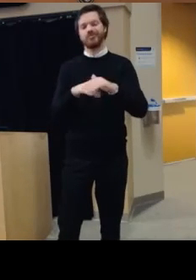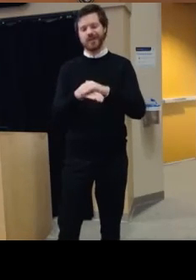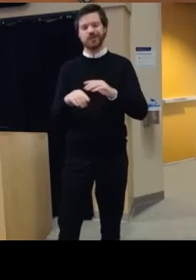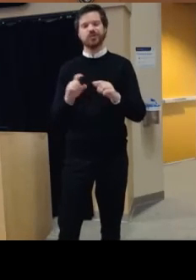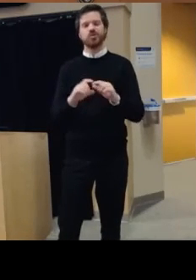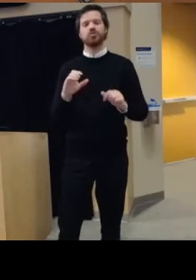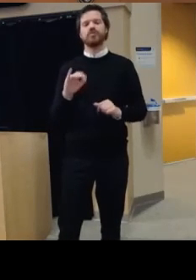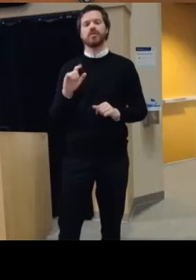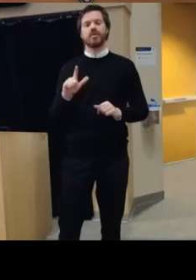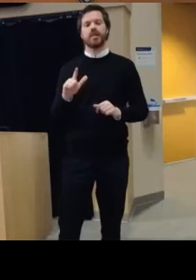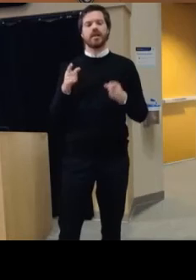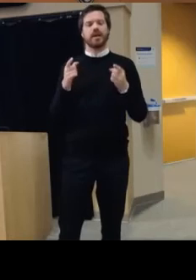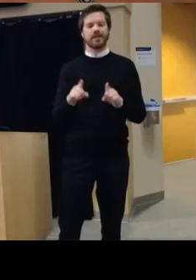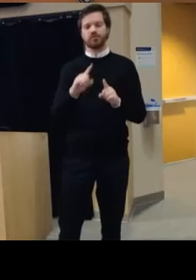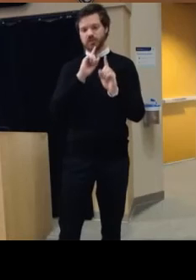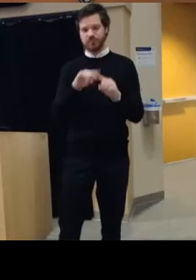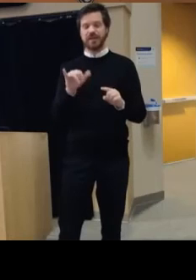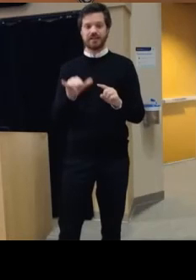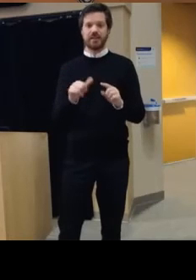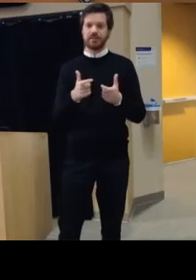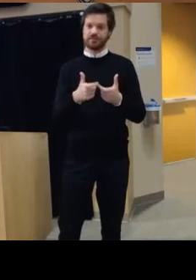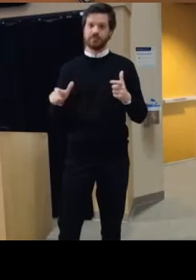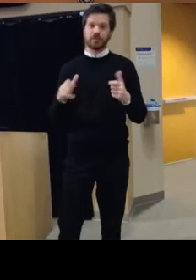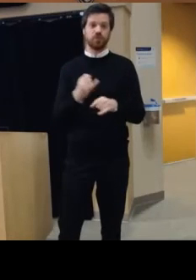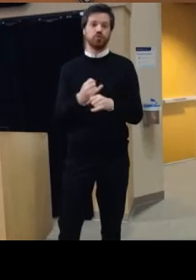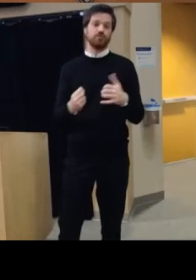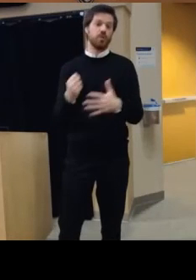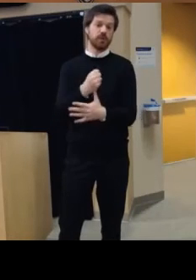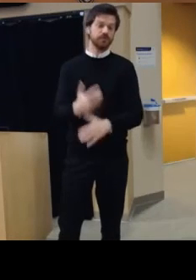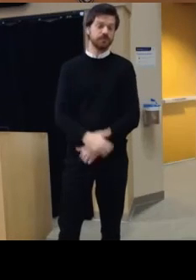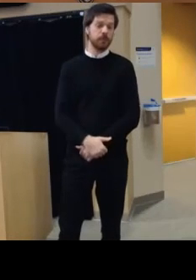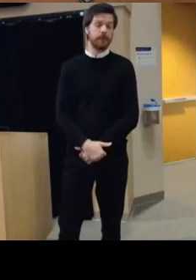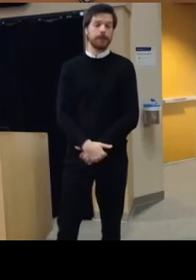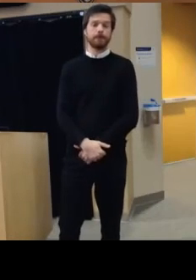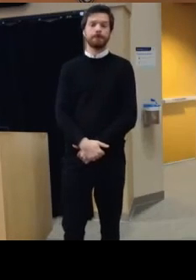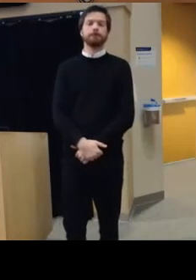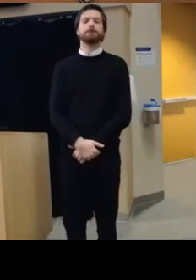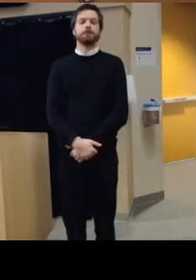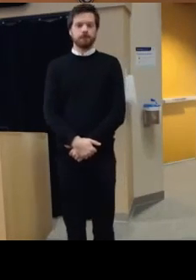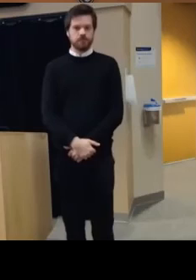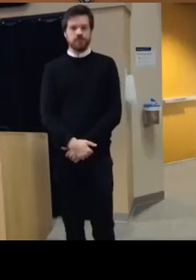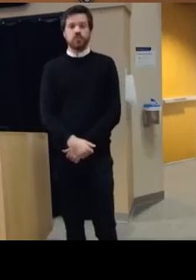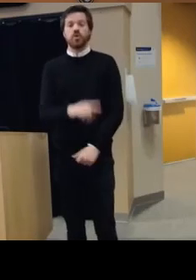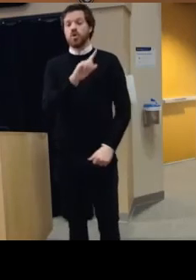response is a major institutional priority um and so the question that often comes up is logistics